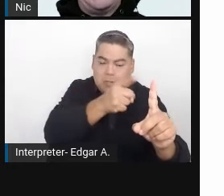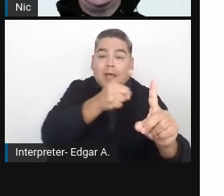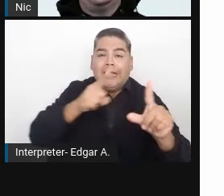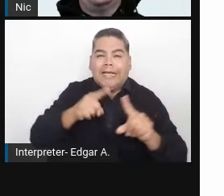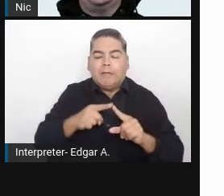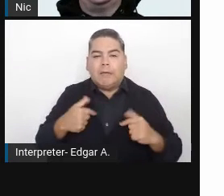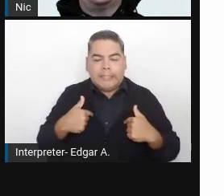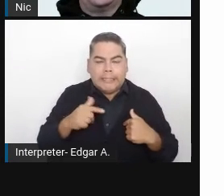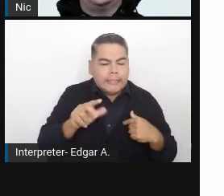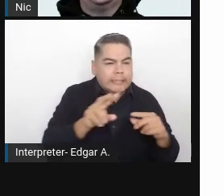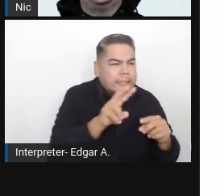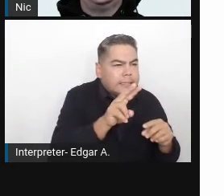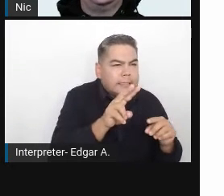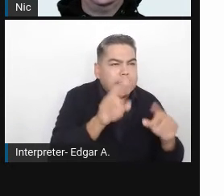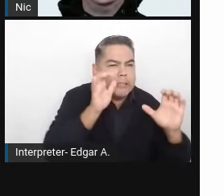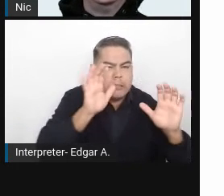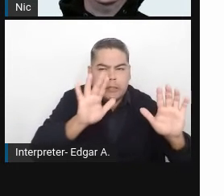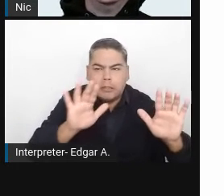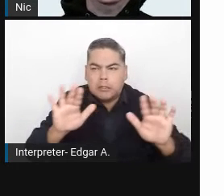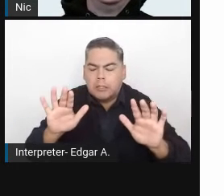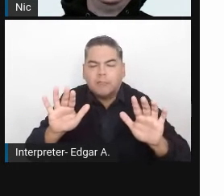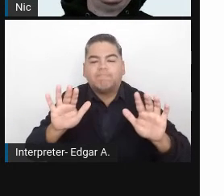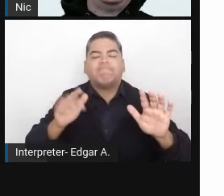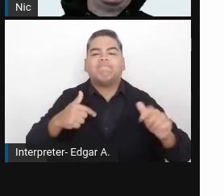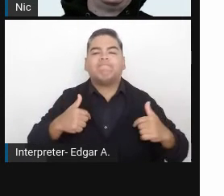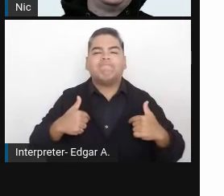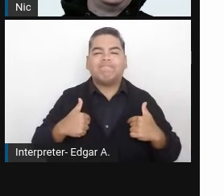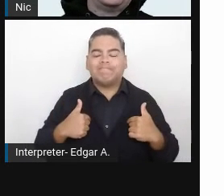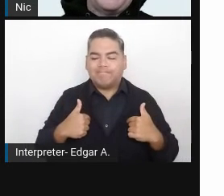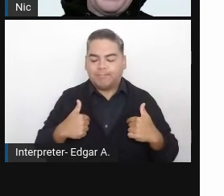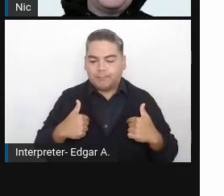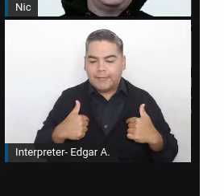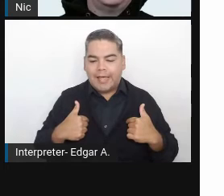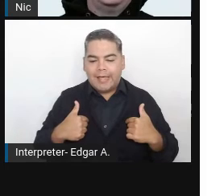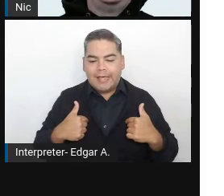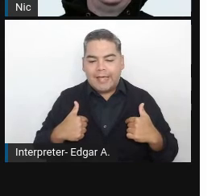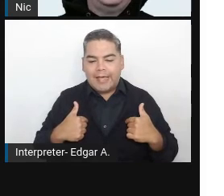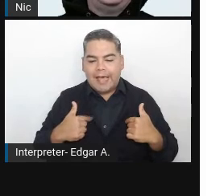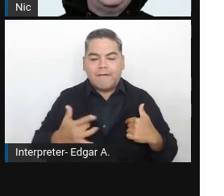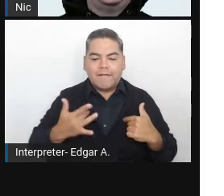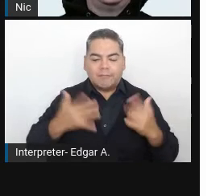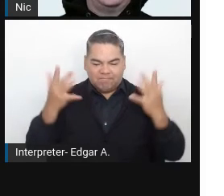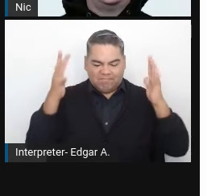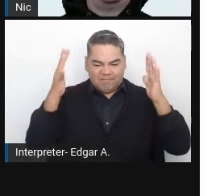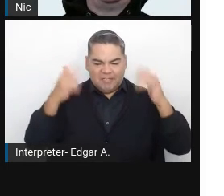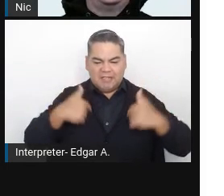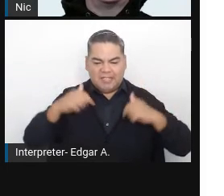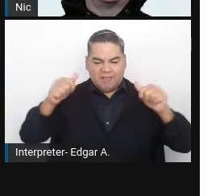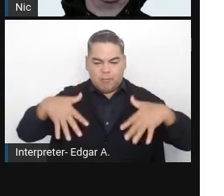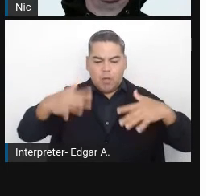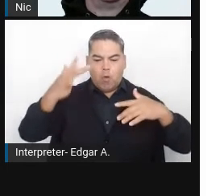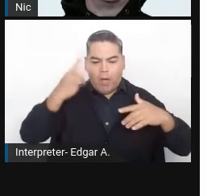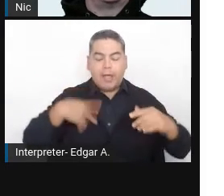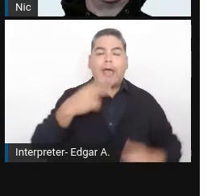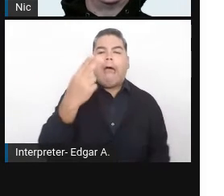I gave up in trying to hack and remediate and fix Sensei